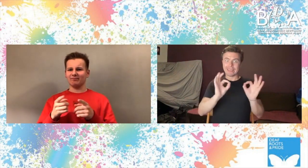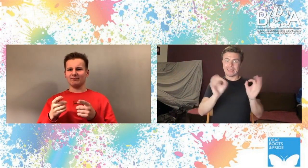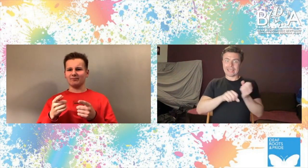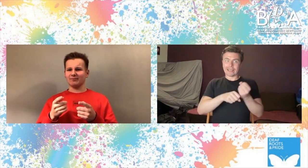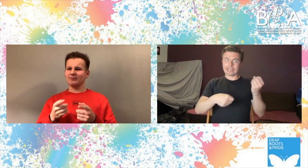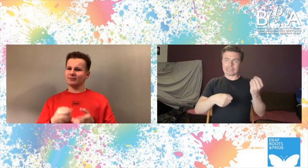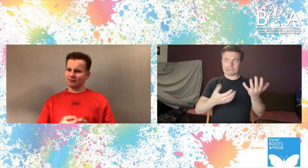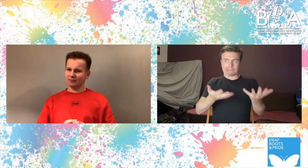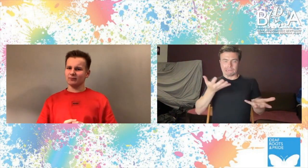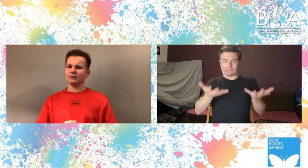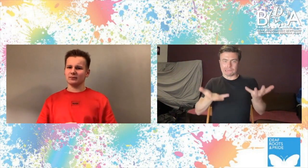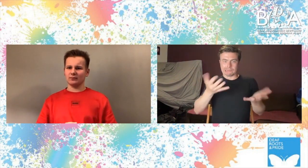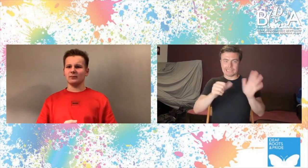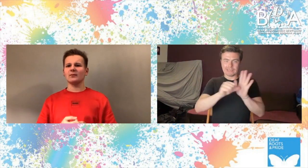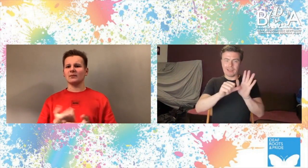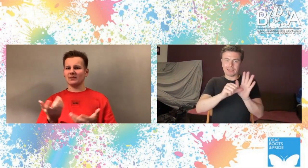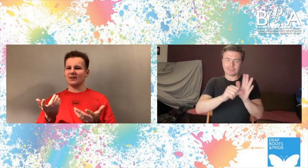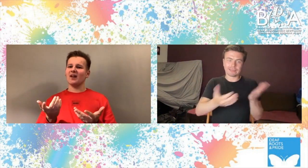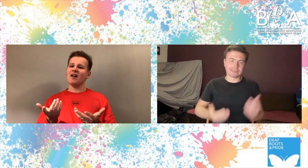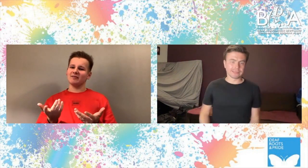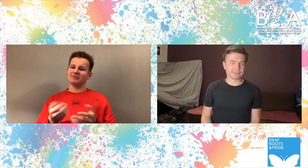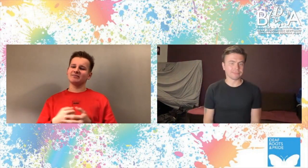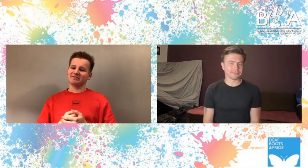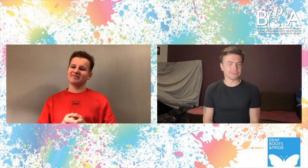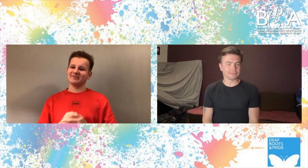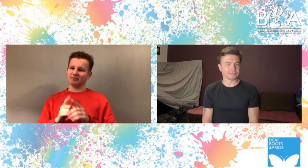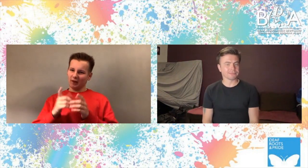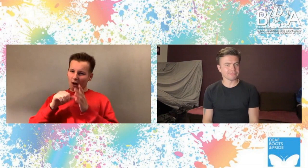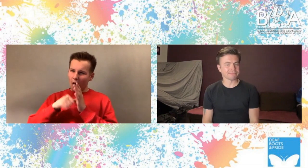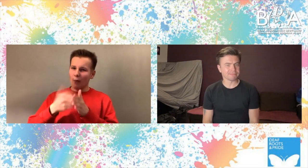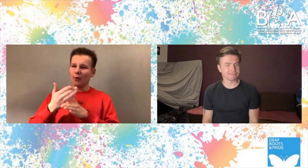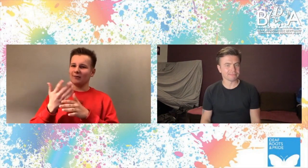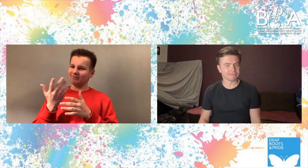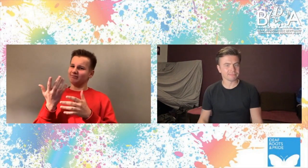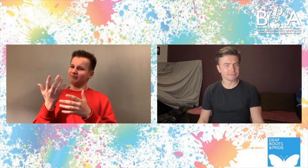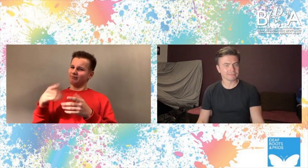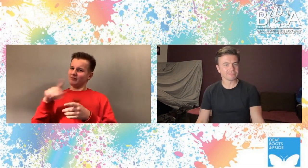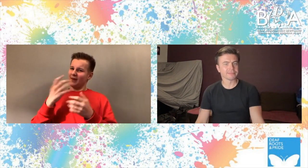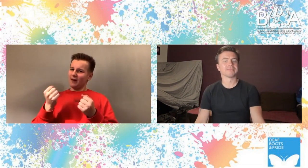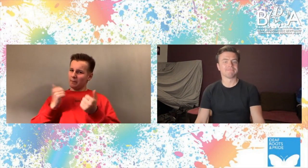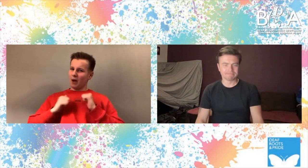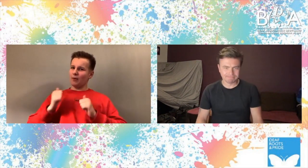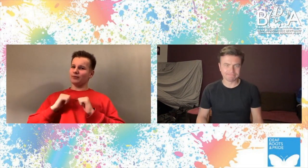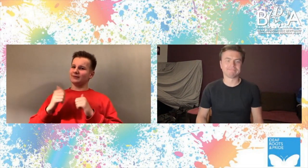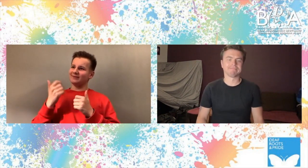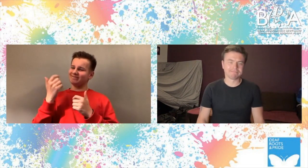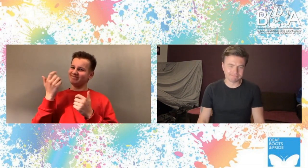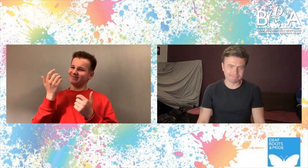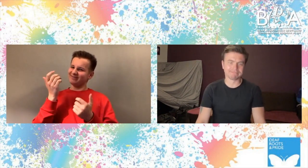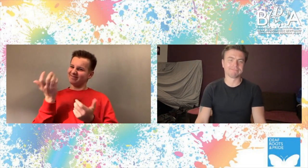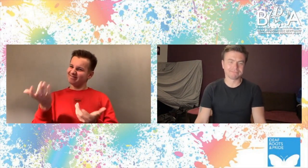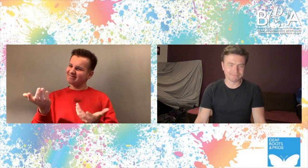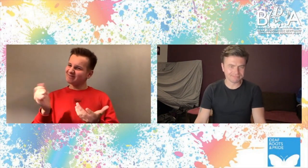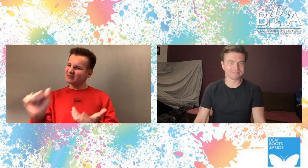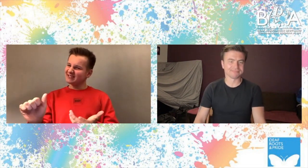have a degree, I think it might be more difficult for me. It’s been hard work, but you’re definitely proud of it.